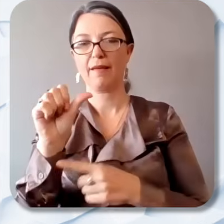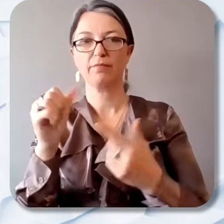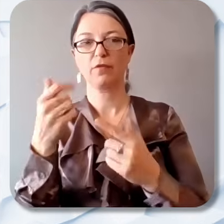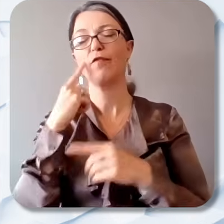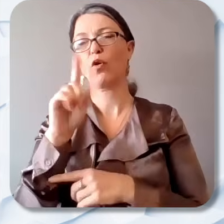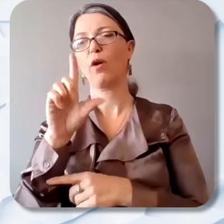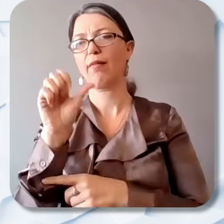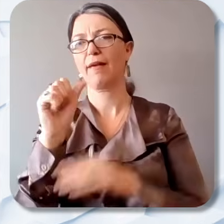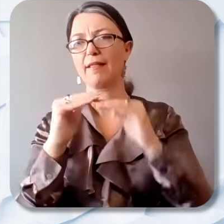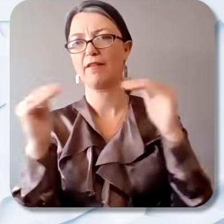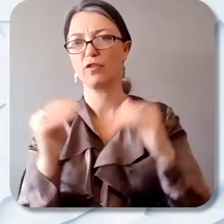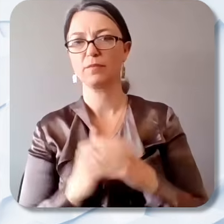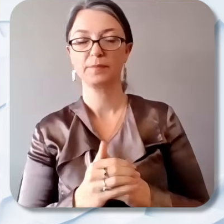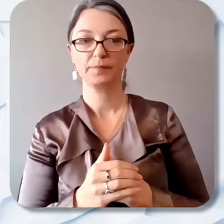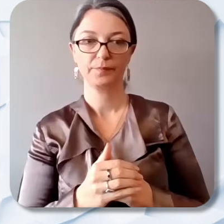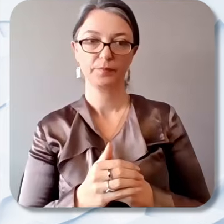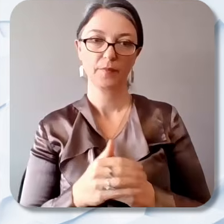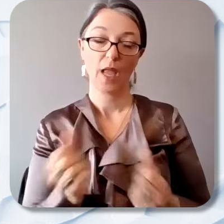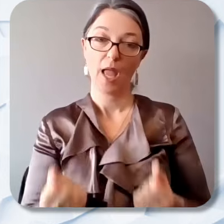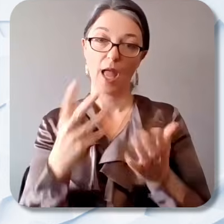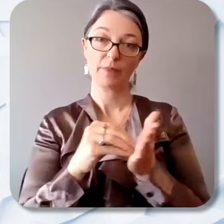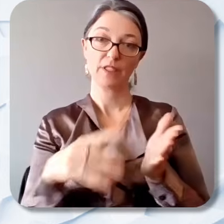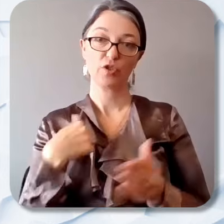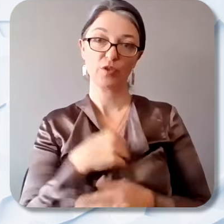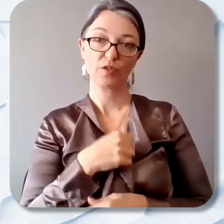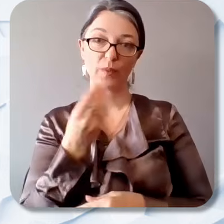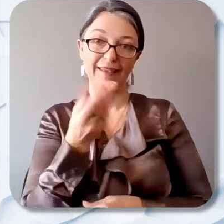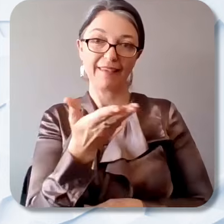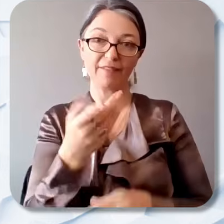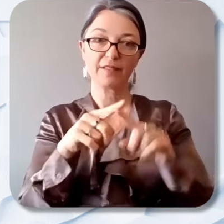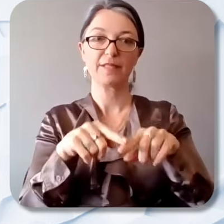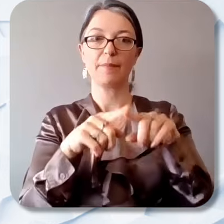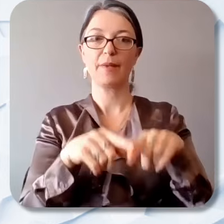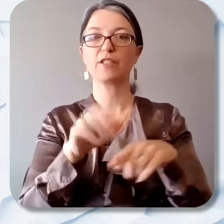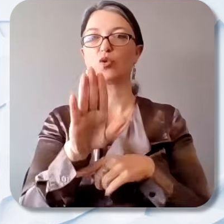Now the number of students we're going to provide you is going to depend on the size of your LEA.